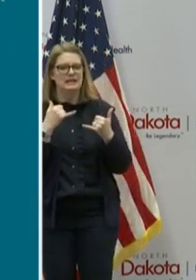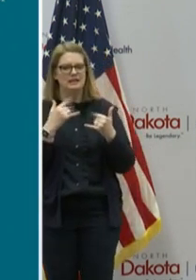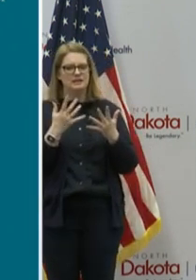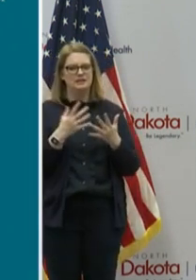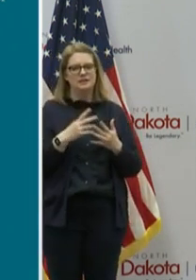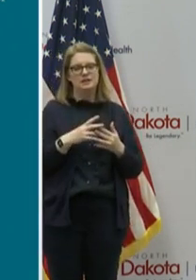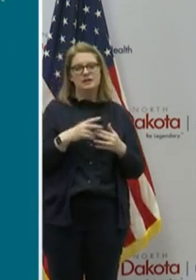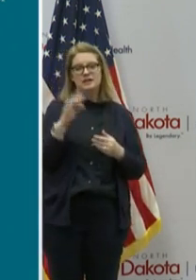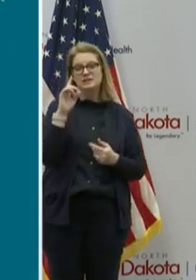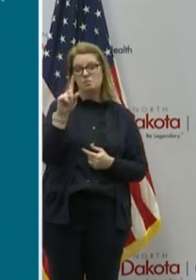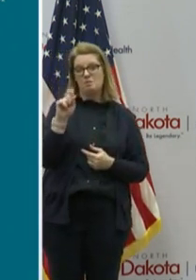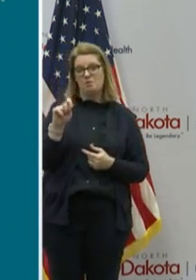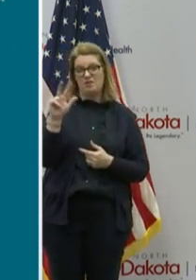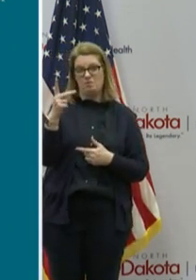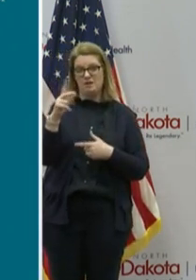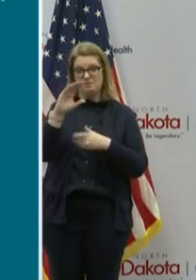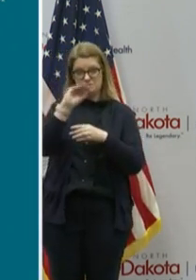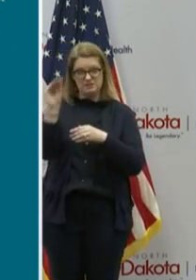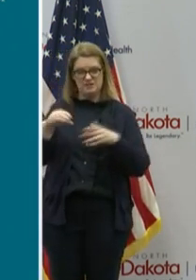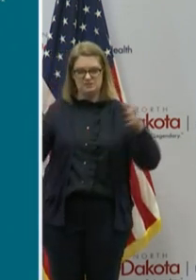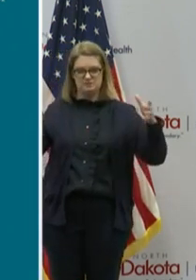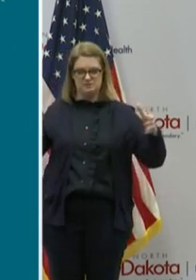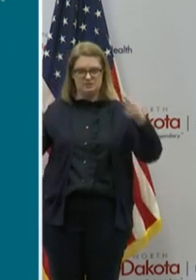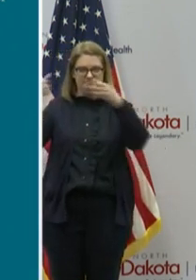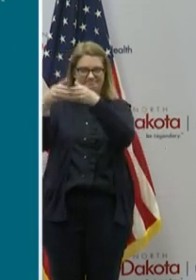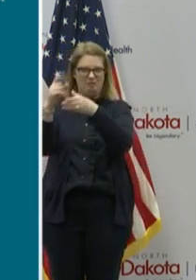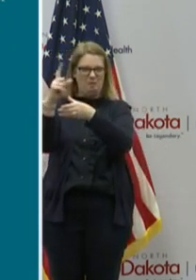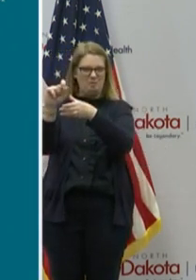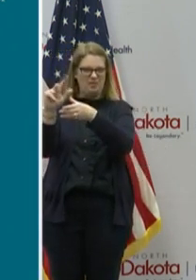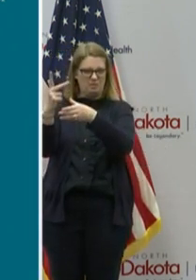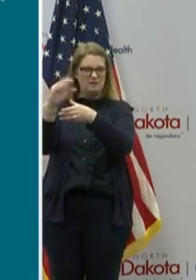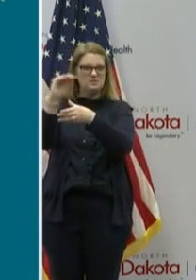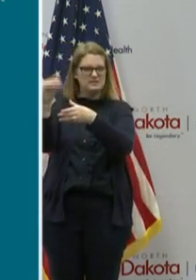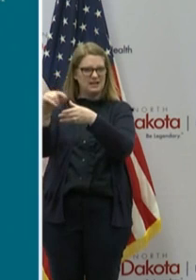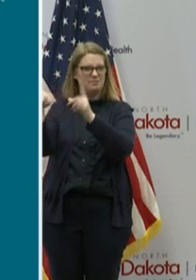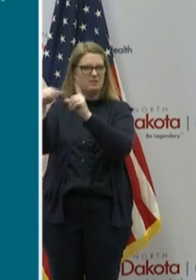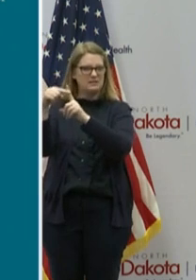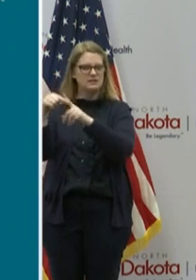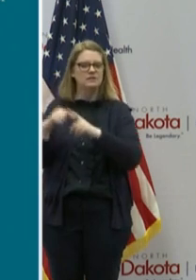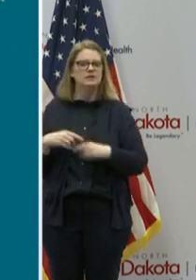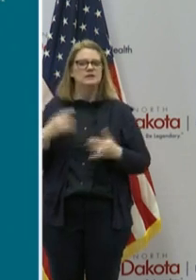POSITIVE CASES OUT OF A TOTAL OF 936 OR 2.9 AND TODAY WE HAD THE